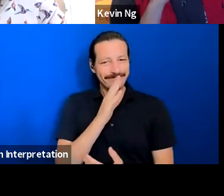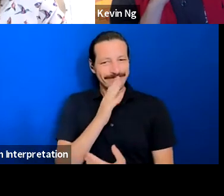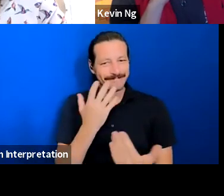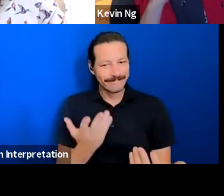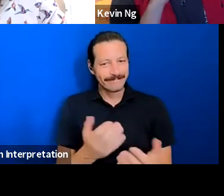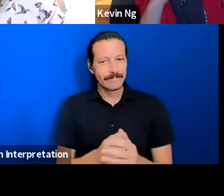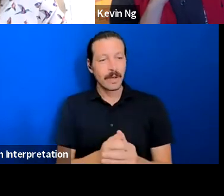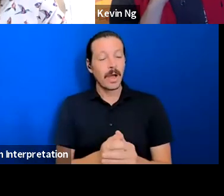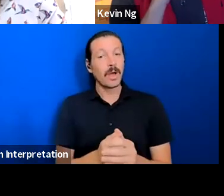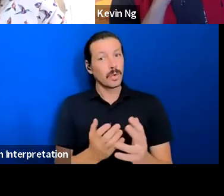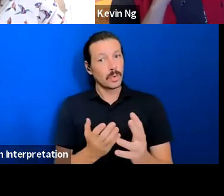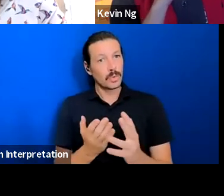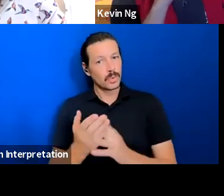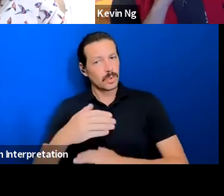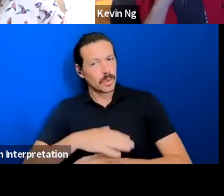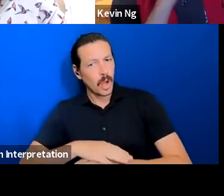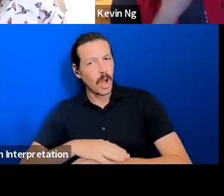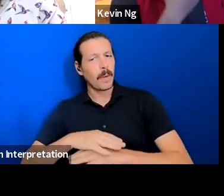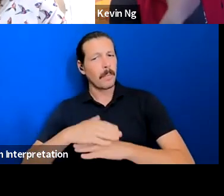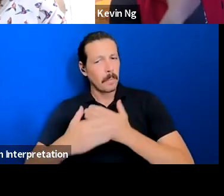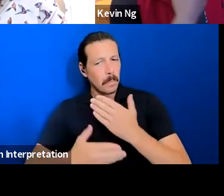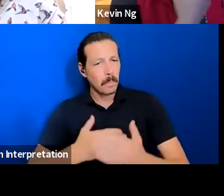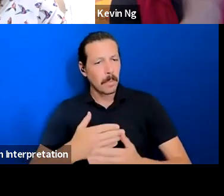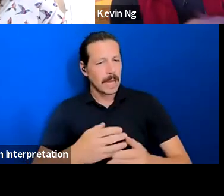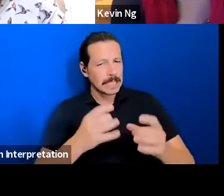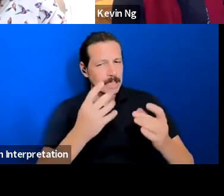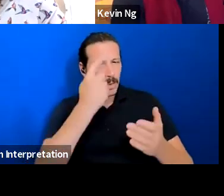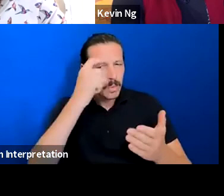names, of people that I knew. Obviously I couldn't assess it because there's conflict of interest